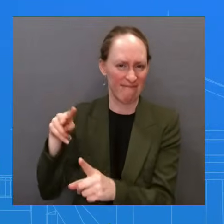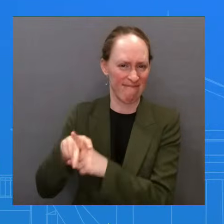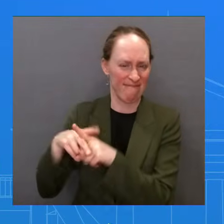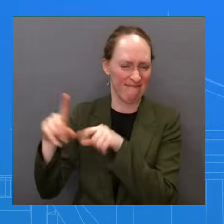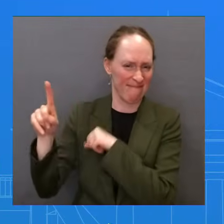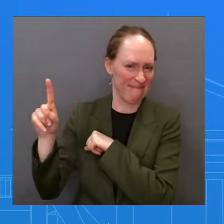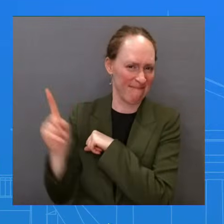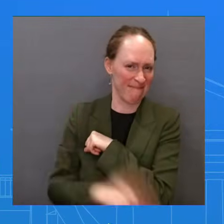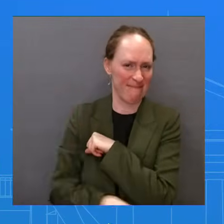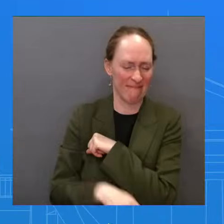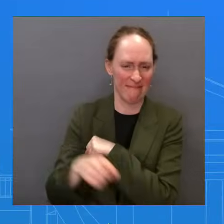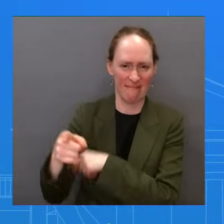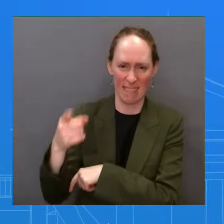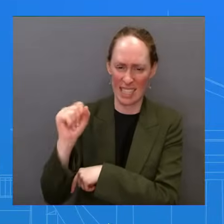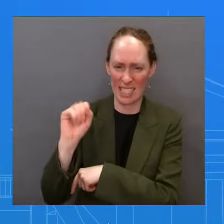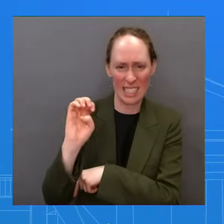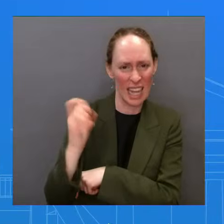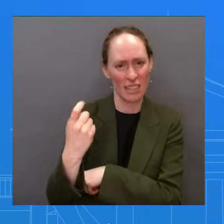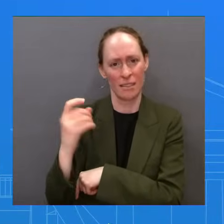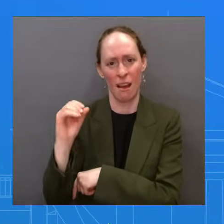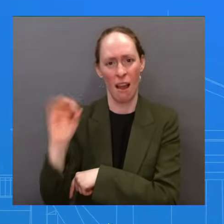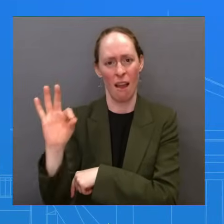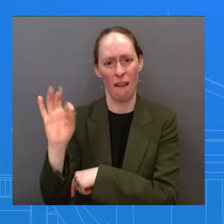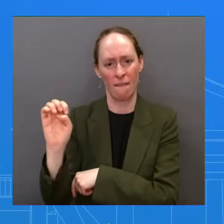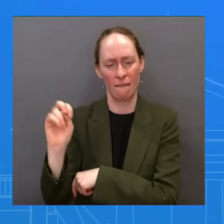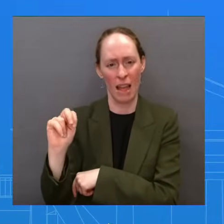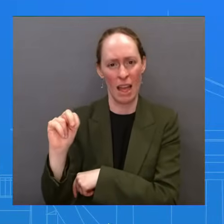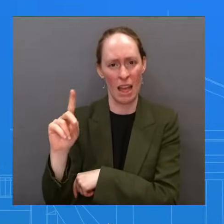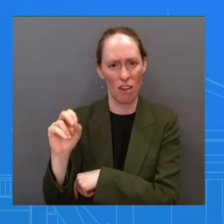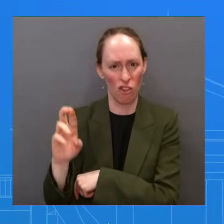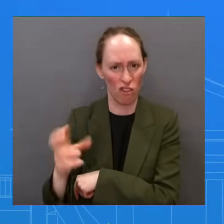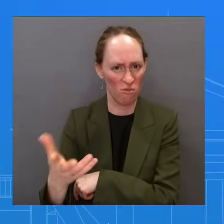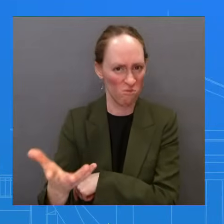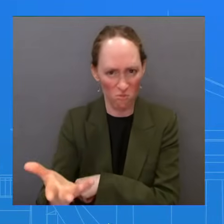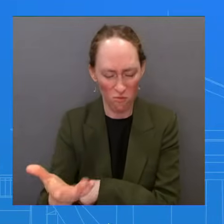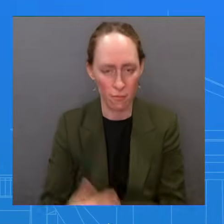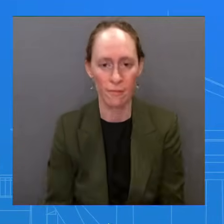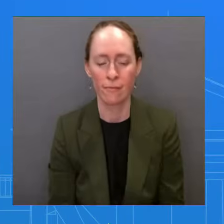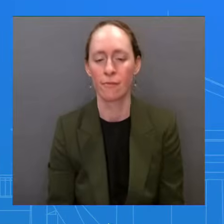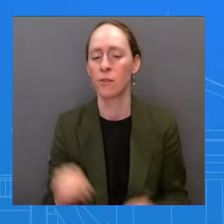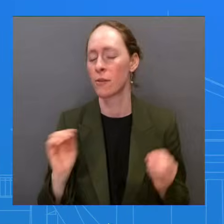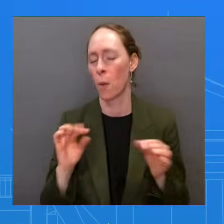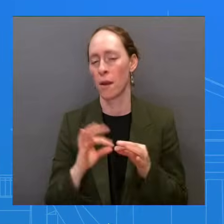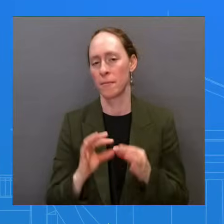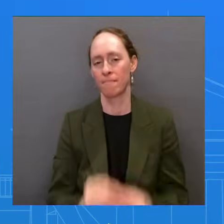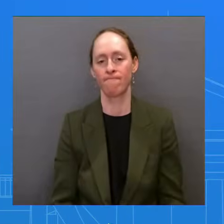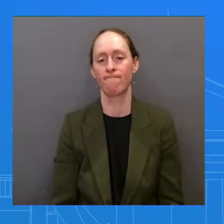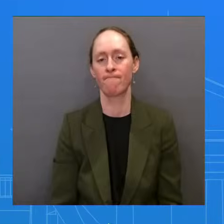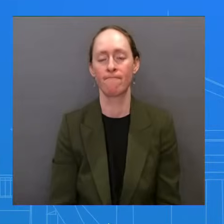that he is not openly offering support to the striking writers in Hollywood? Ms. Jean-Pierre: Well, because it's an ongoing strike.